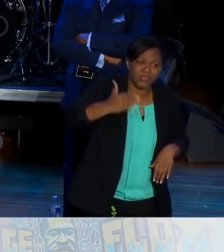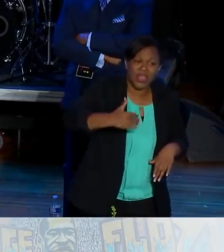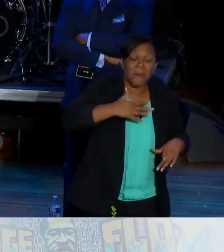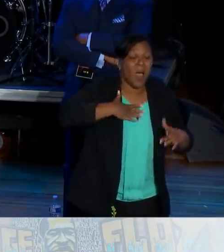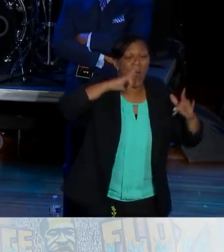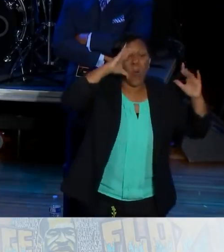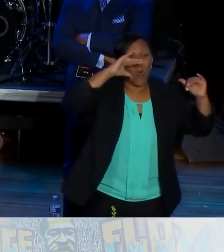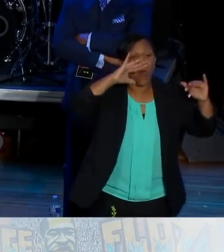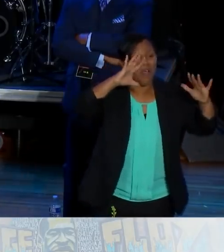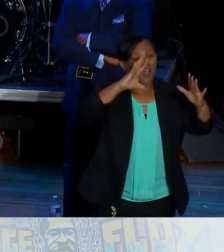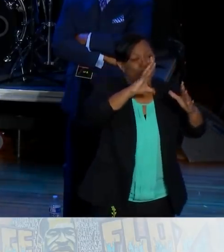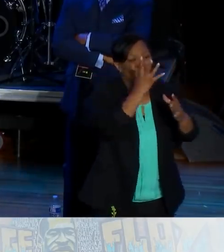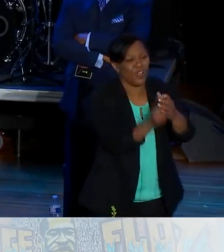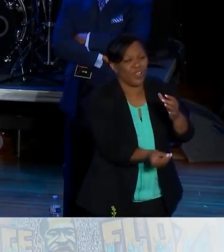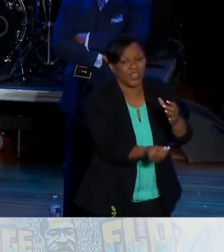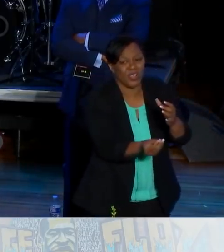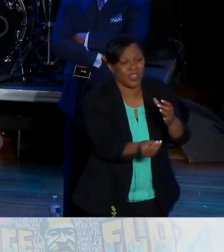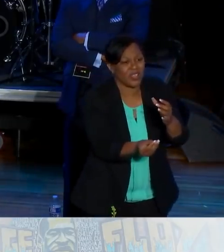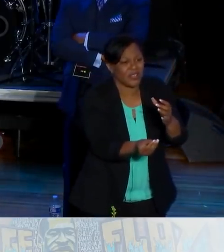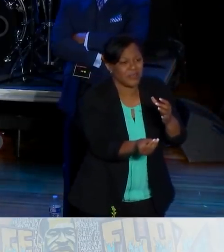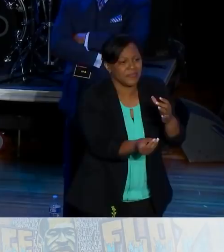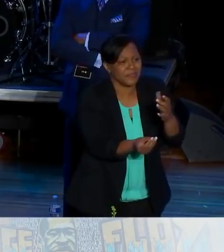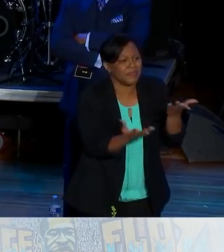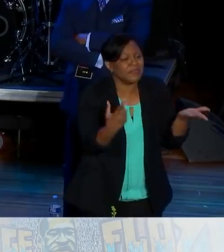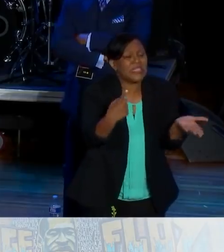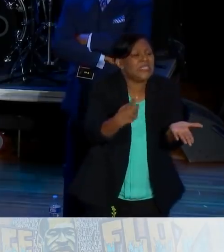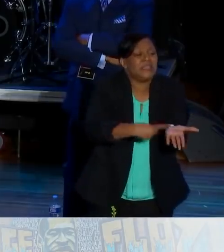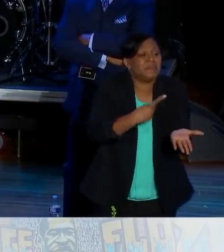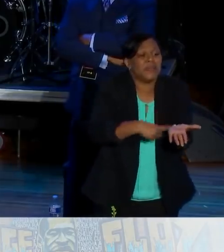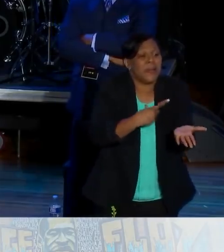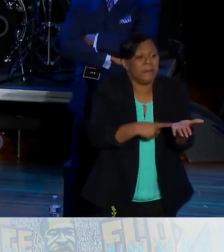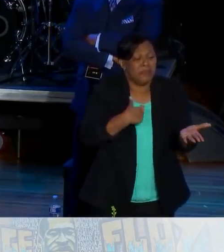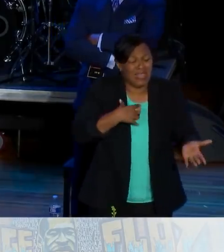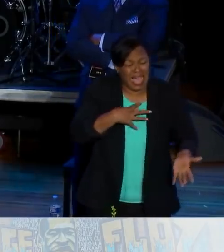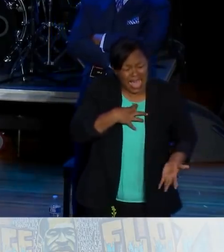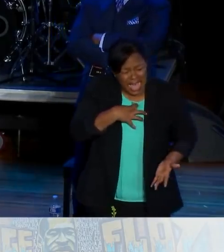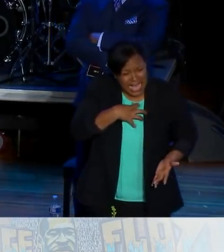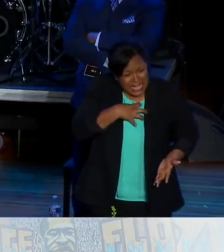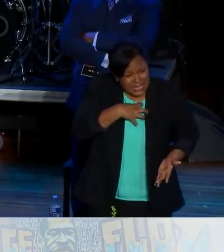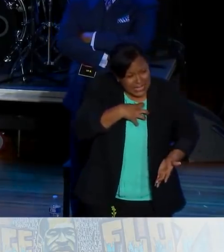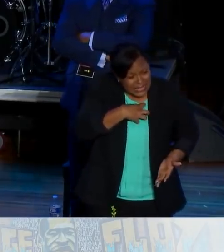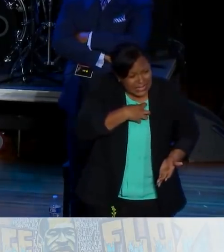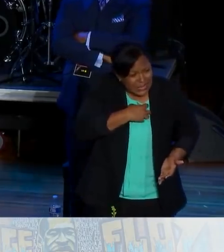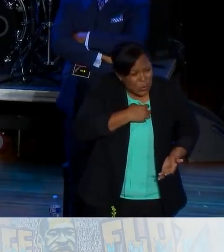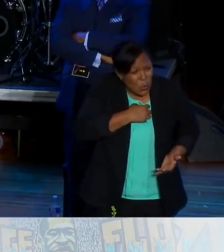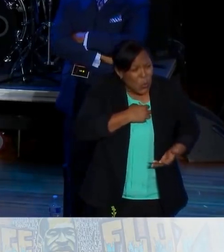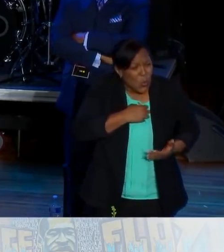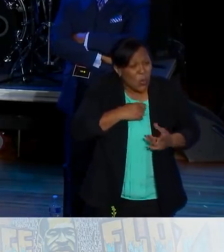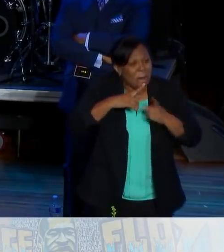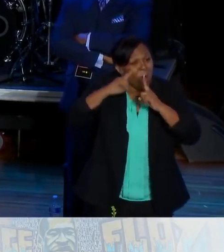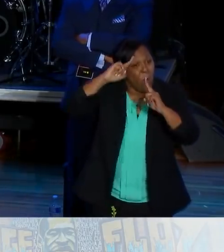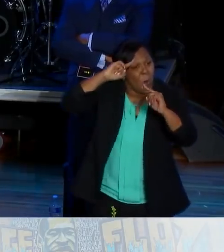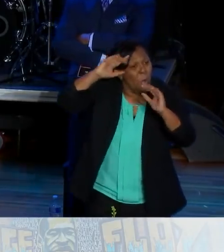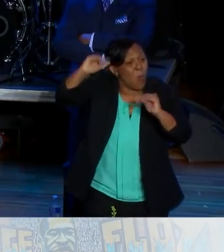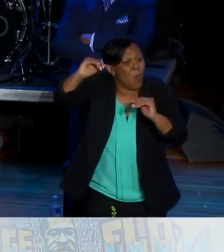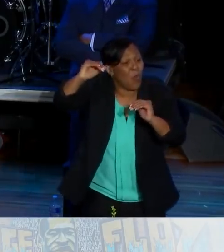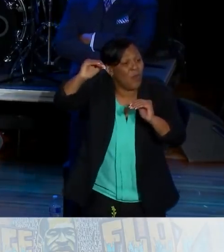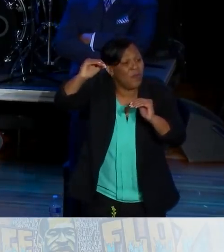I WANT YOU TO KNOW IN MY LIFE, THERE'S TIMES THAT I LOST HOPE THINGS CAN HAPPEN LIKE THIS